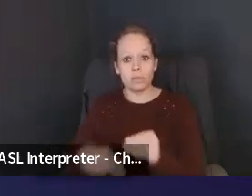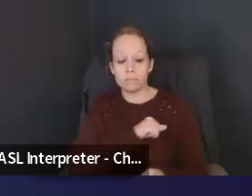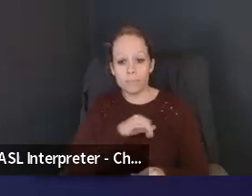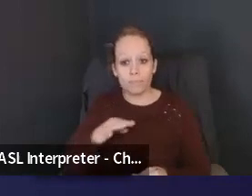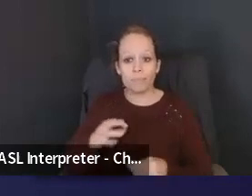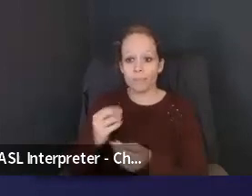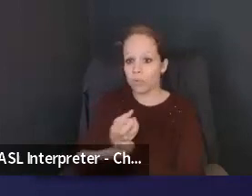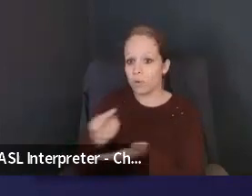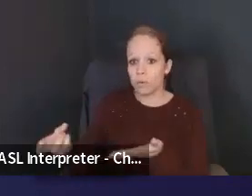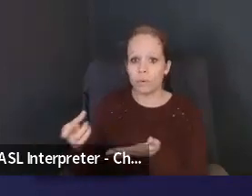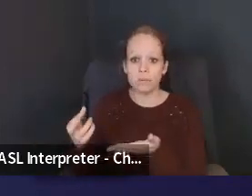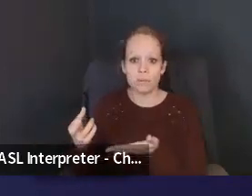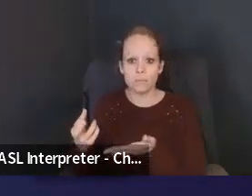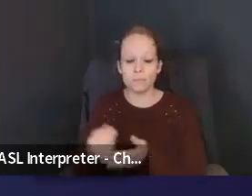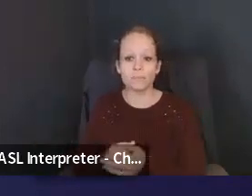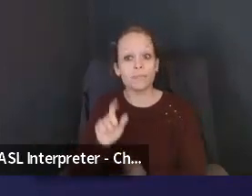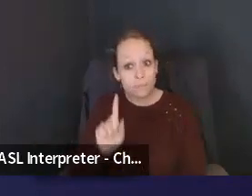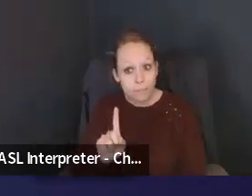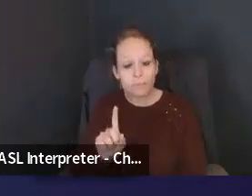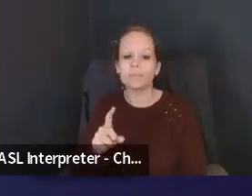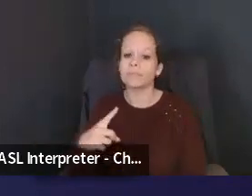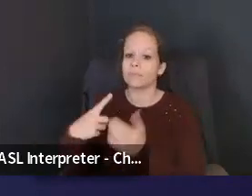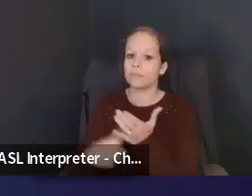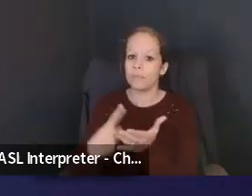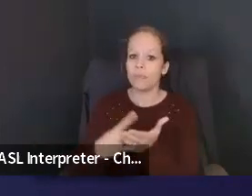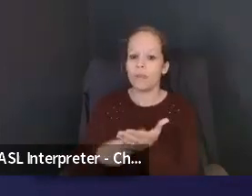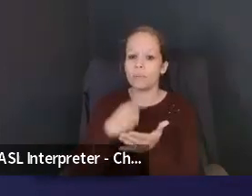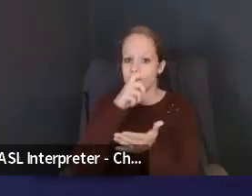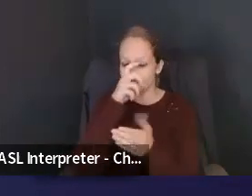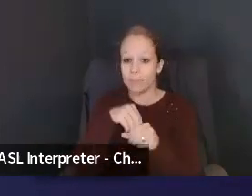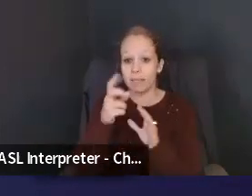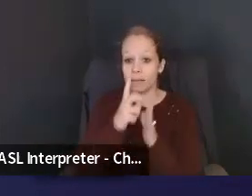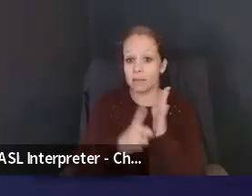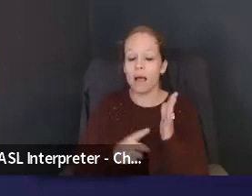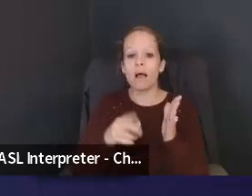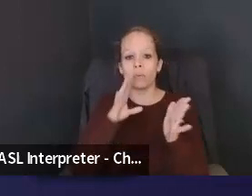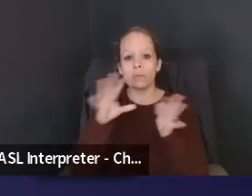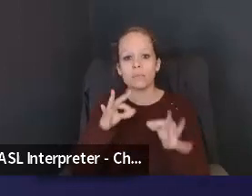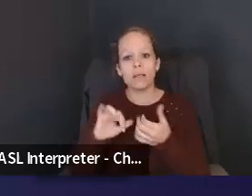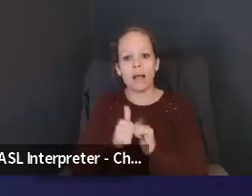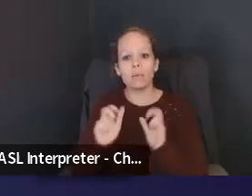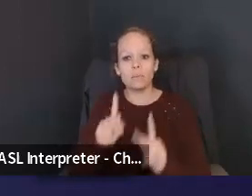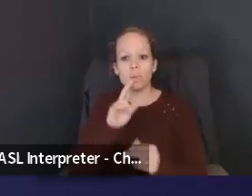ways. But, sometimes right in the design it's how are people going to be involved, various people